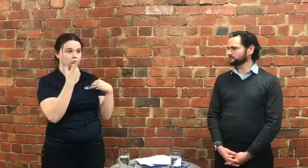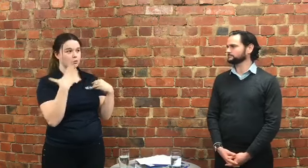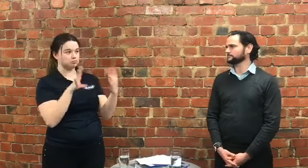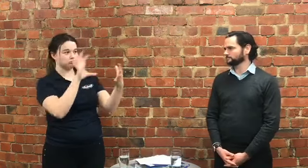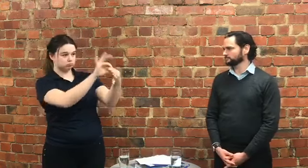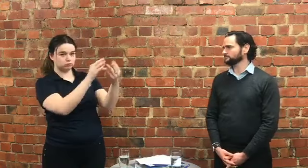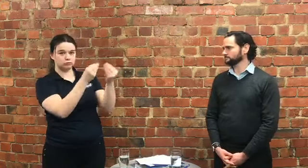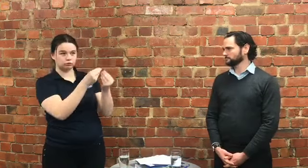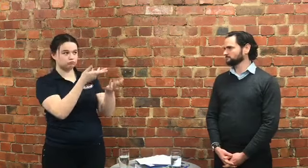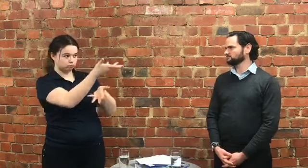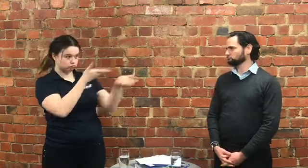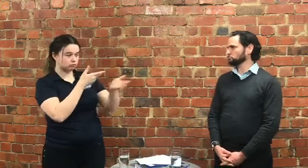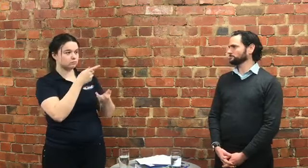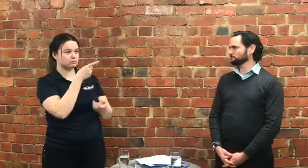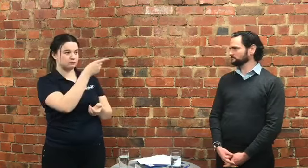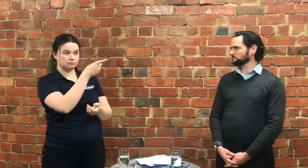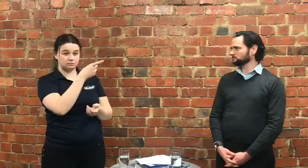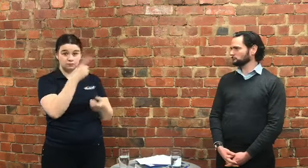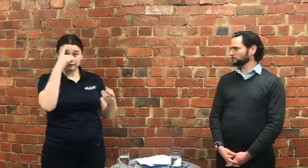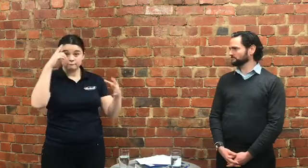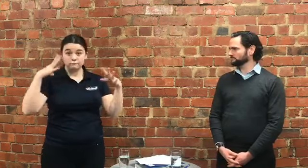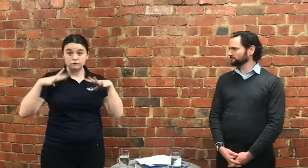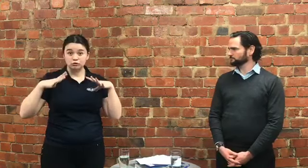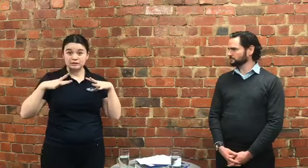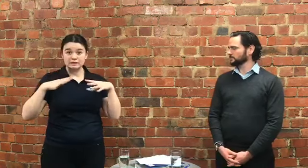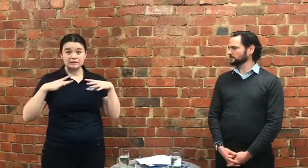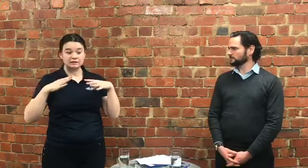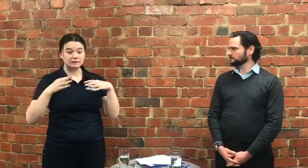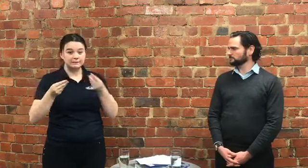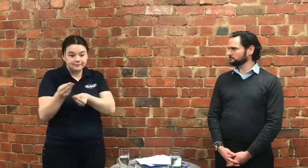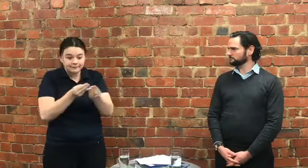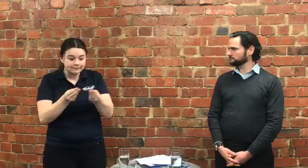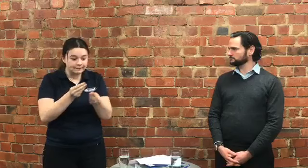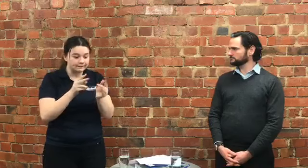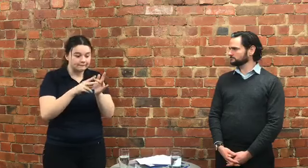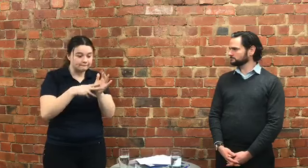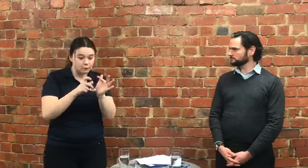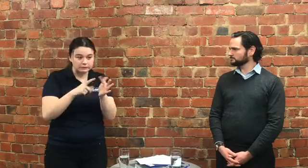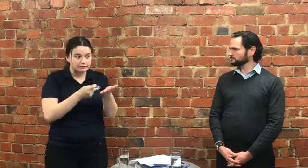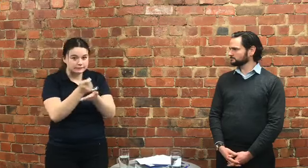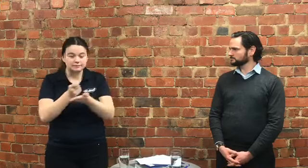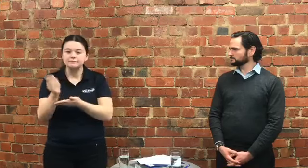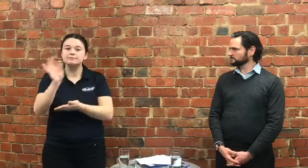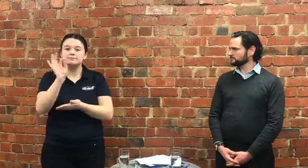to pay for that business to do that work for you. You will speak to that business,